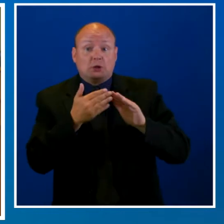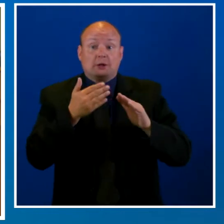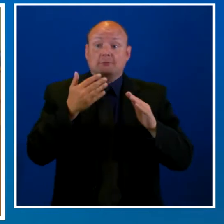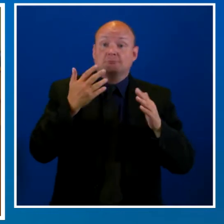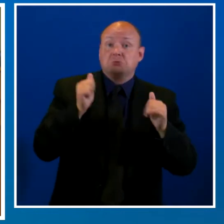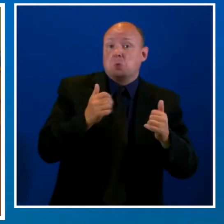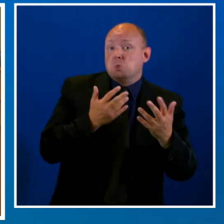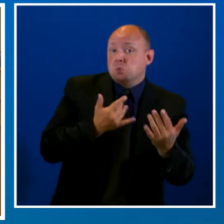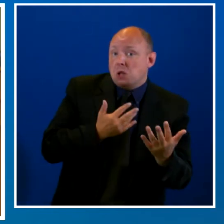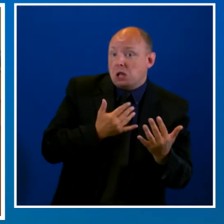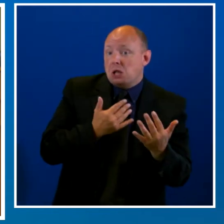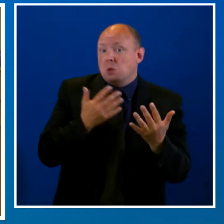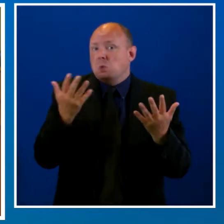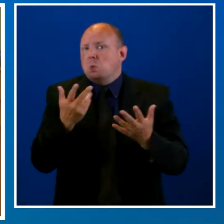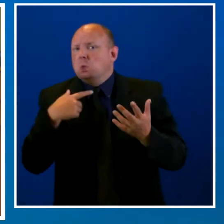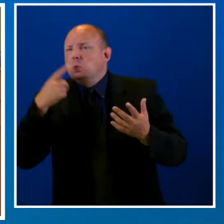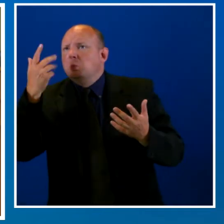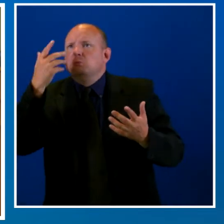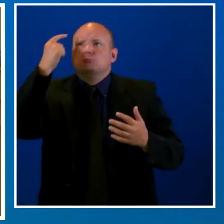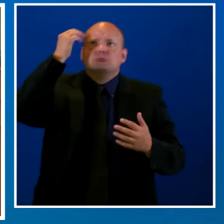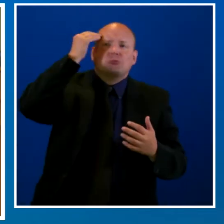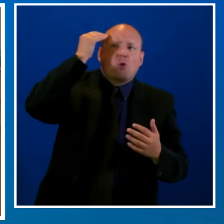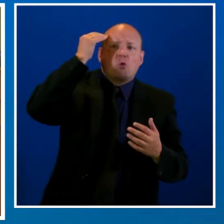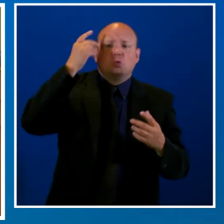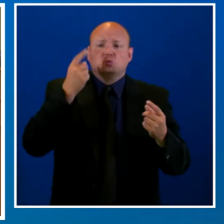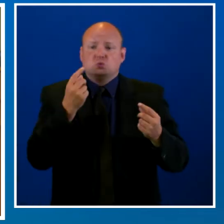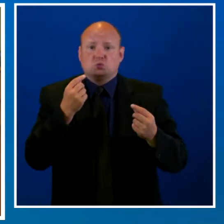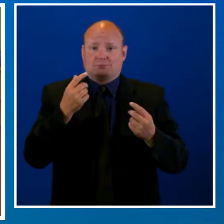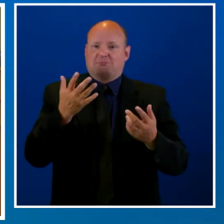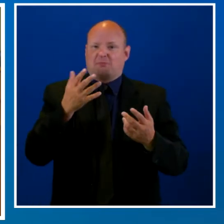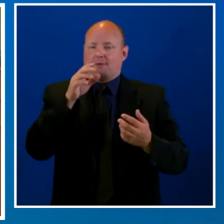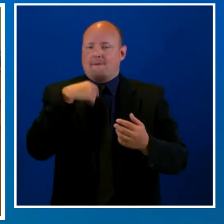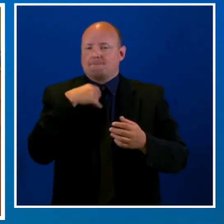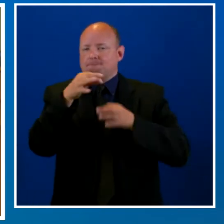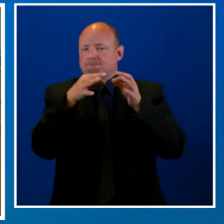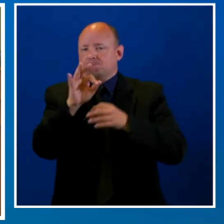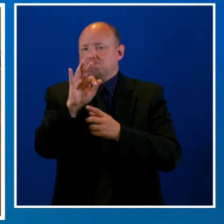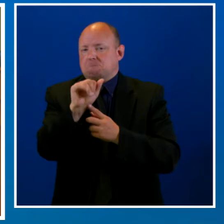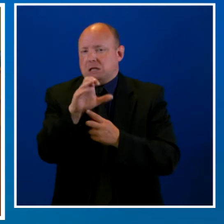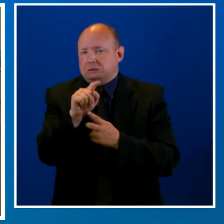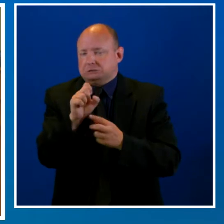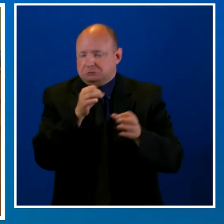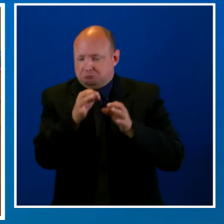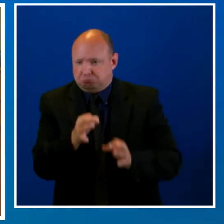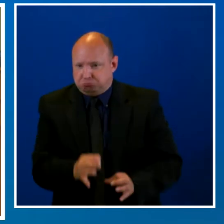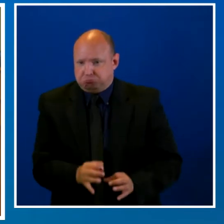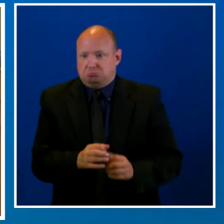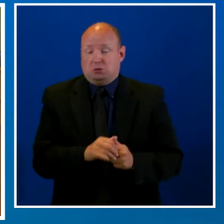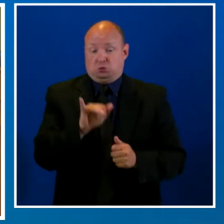we know now. As of June 30th, the state will be open for business and